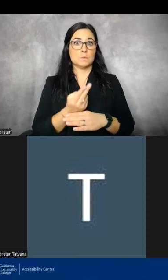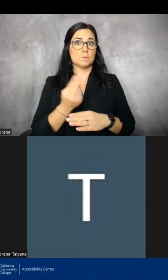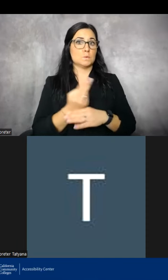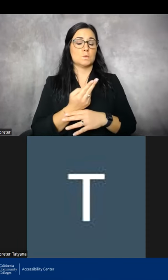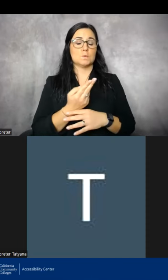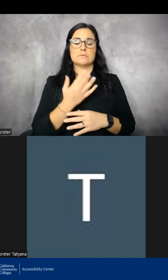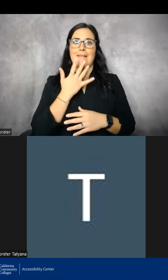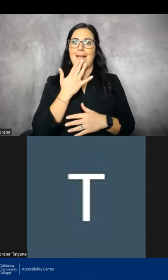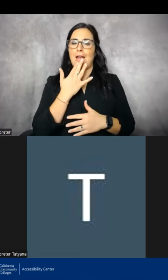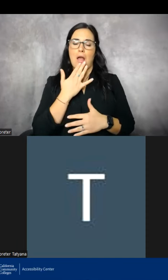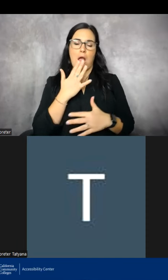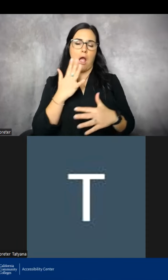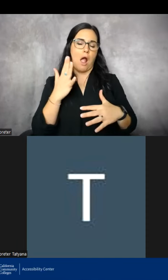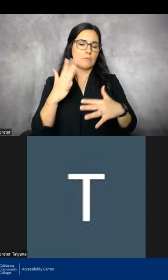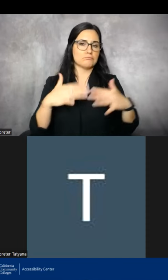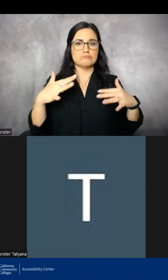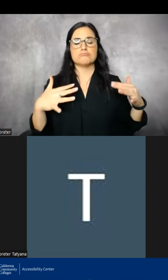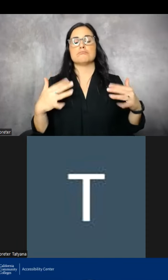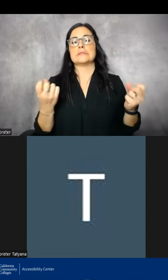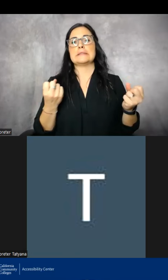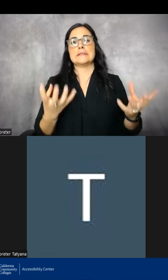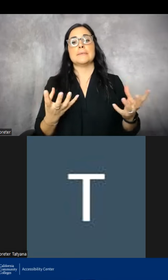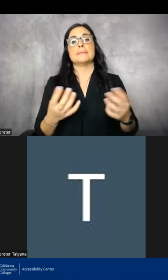and of course the contrast between colors